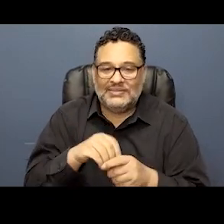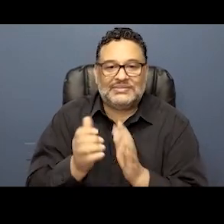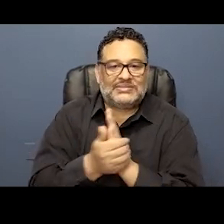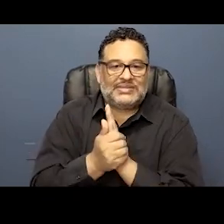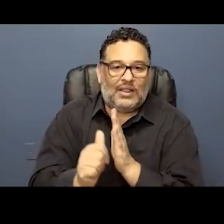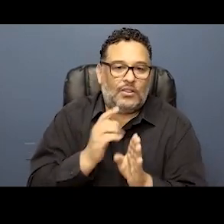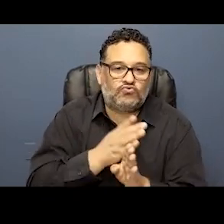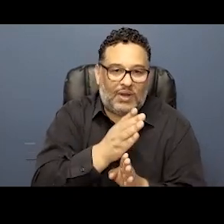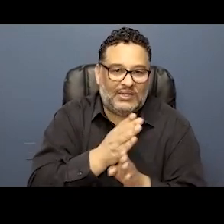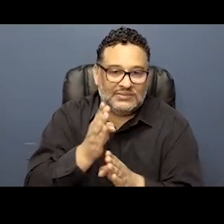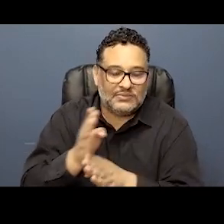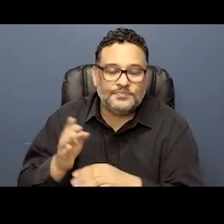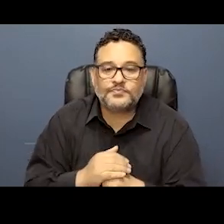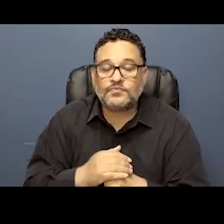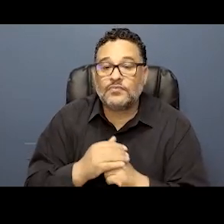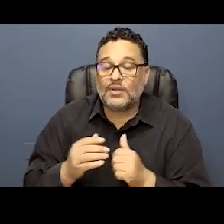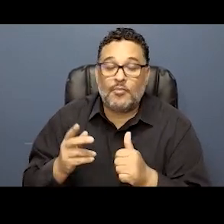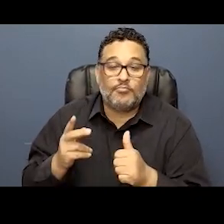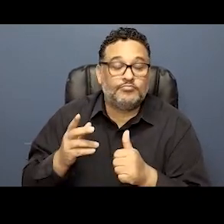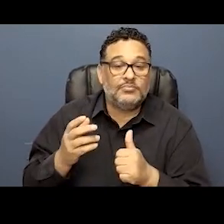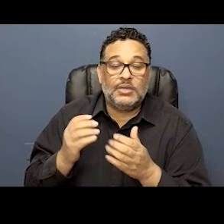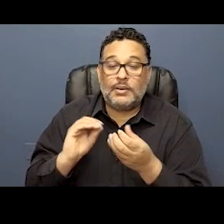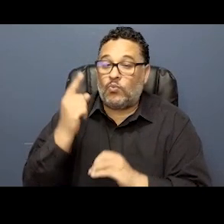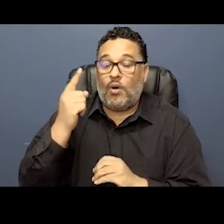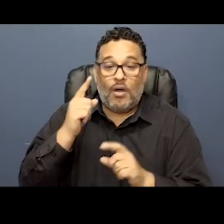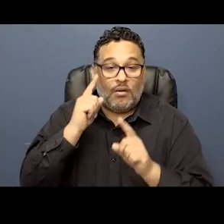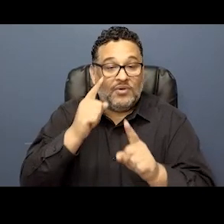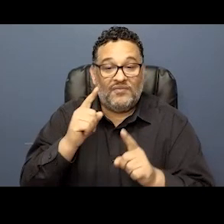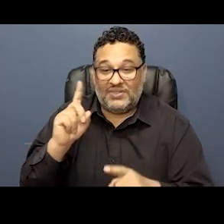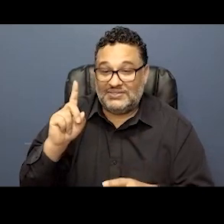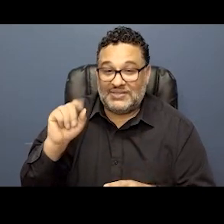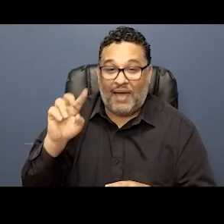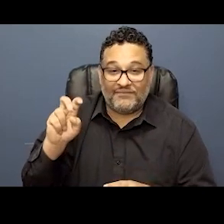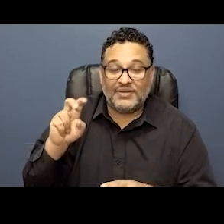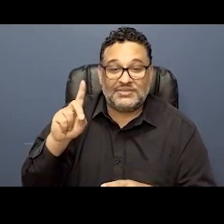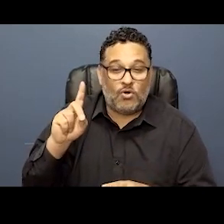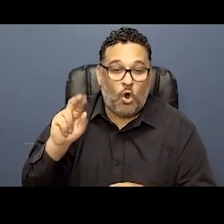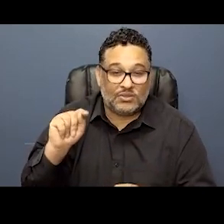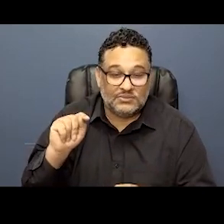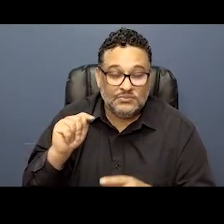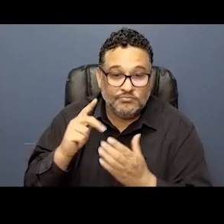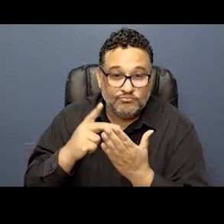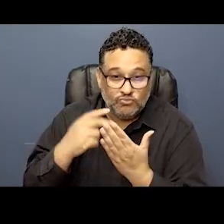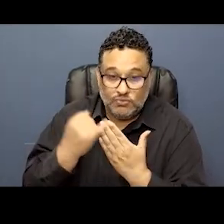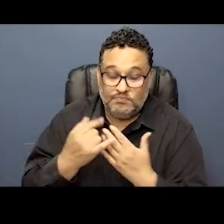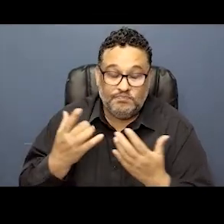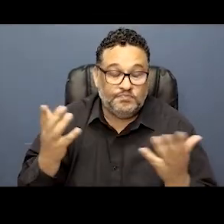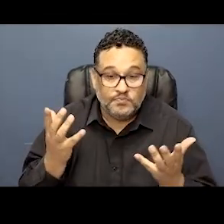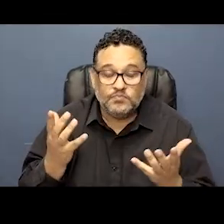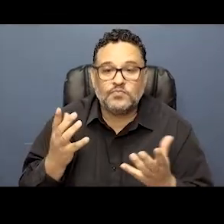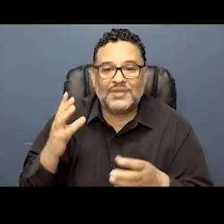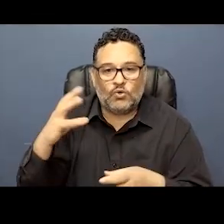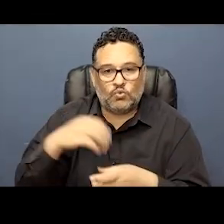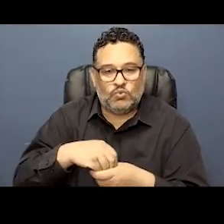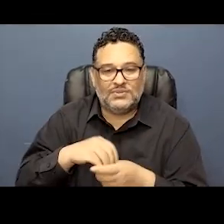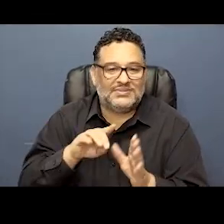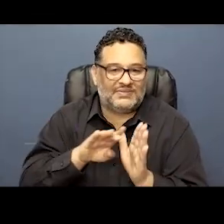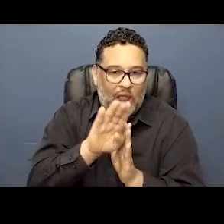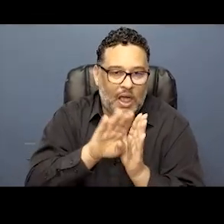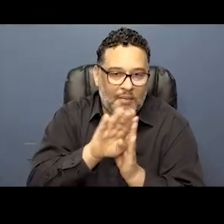The primary aims of the DIVE-VRT project include developing, implementing, refining, evaluating,